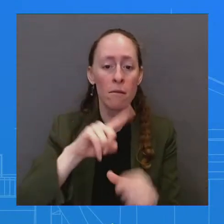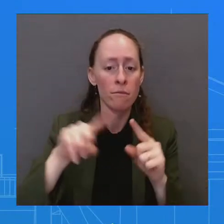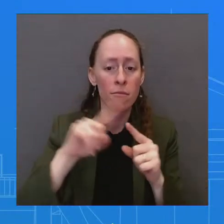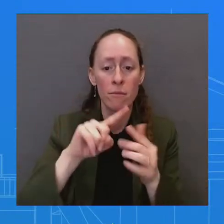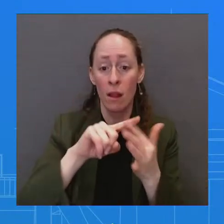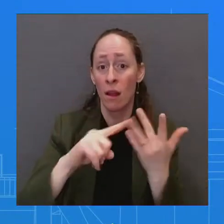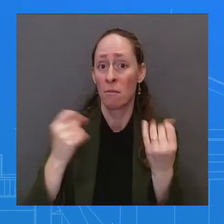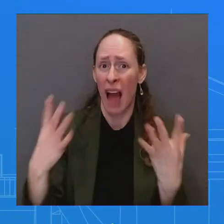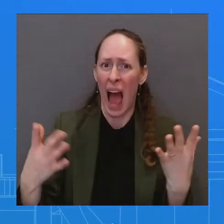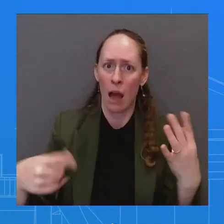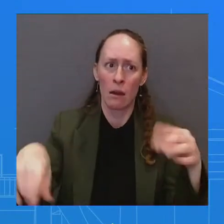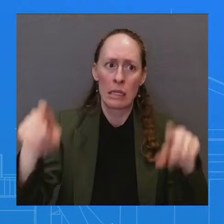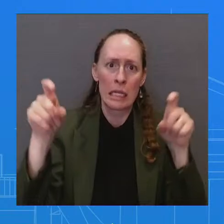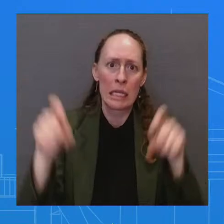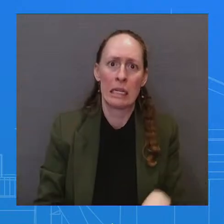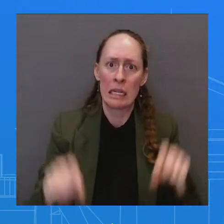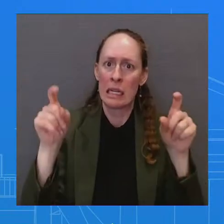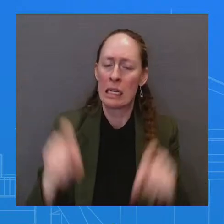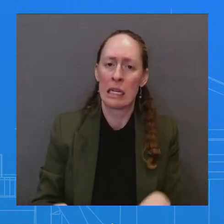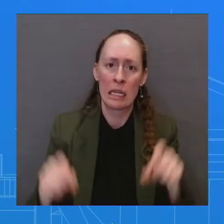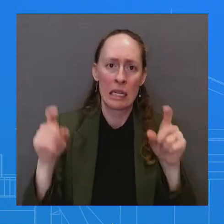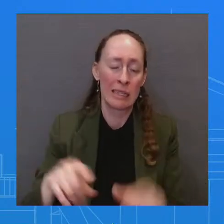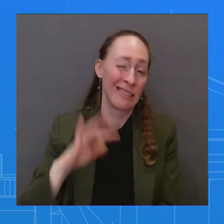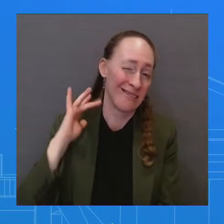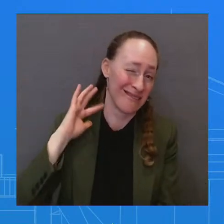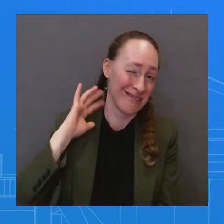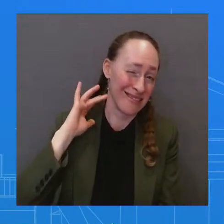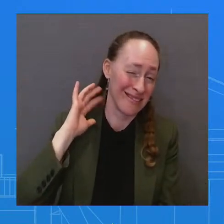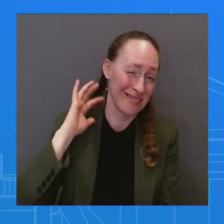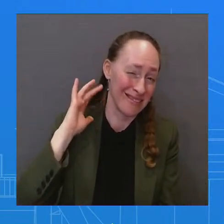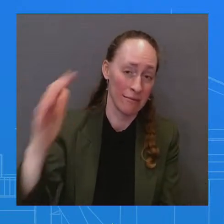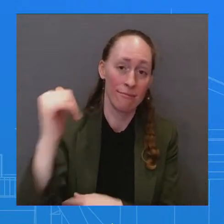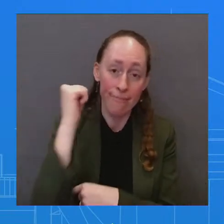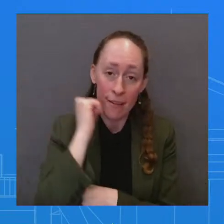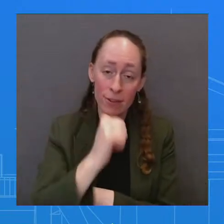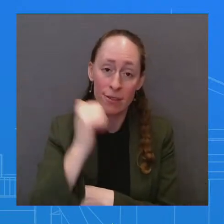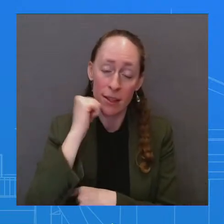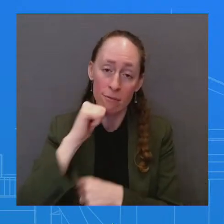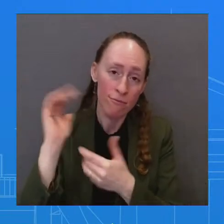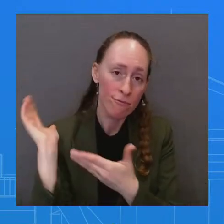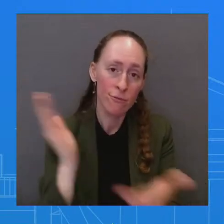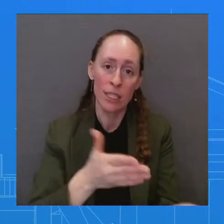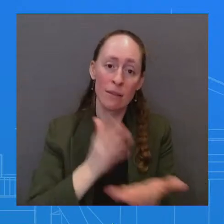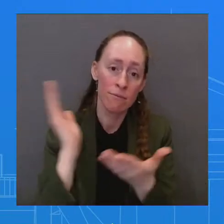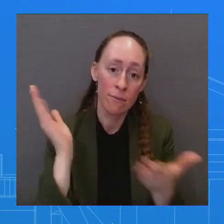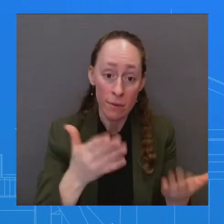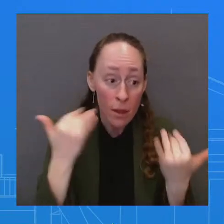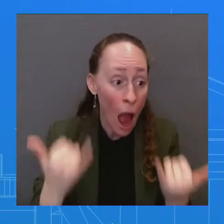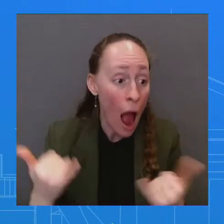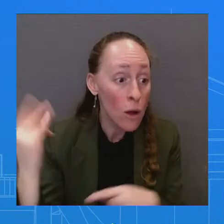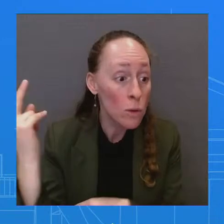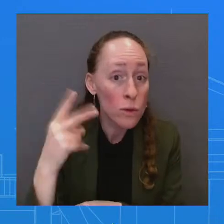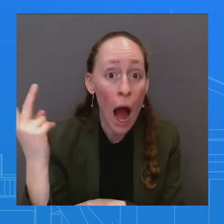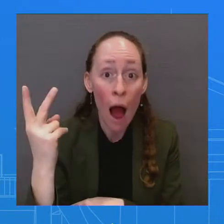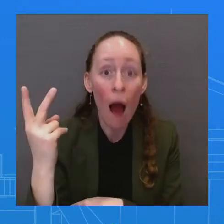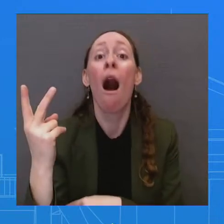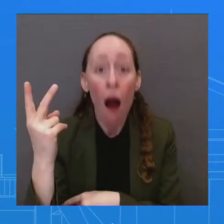I mean, my goodness, that gives you the chance for dozens more trucks and tens of thousands of more gallons of fuel that can get into Gaza to people in need.